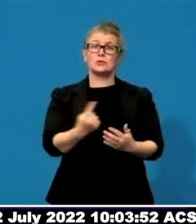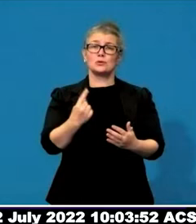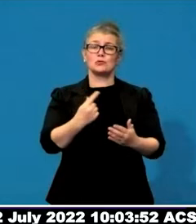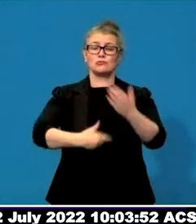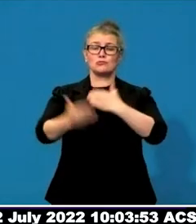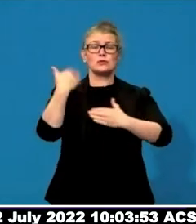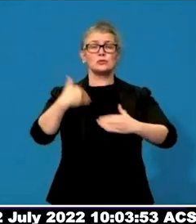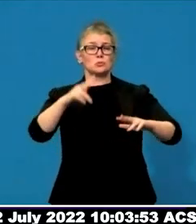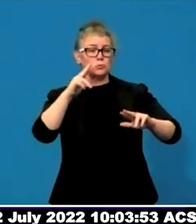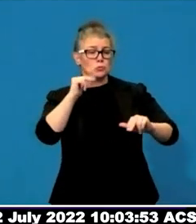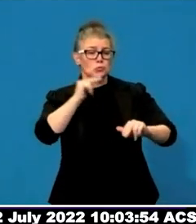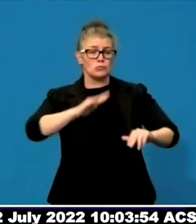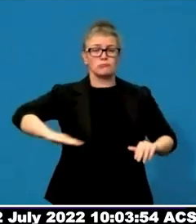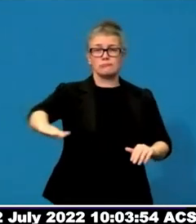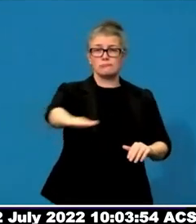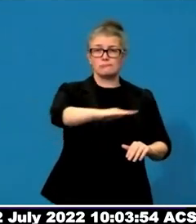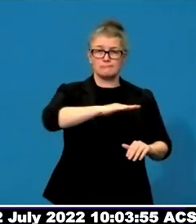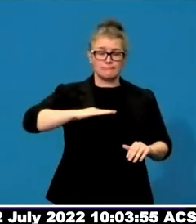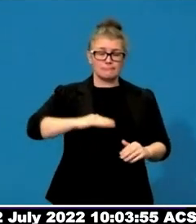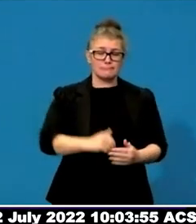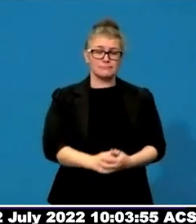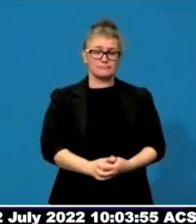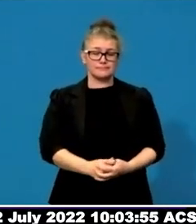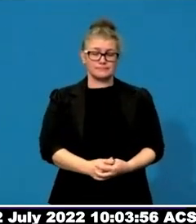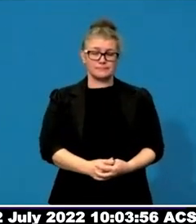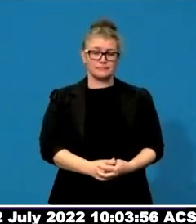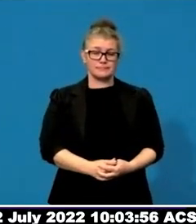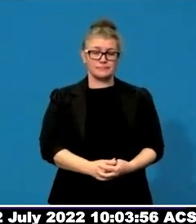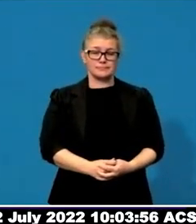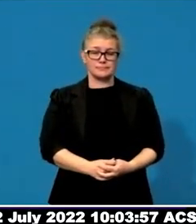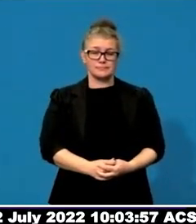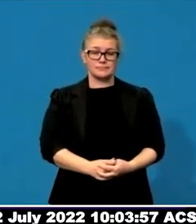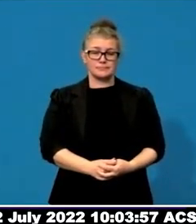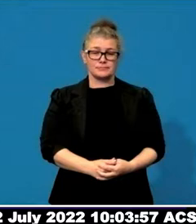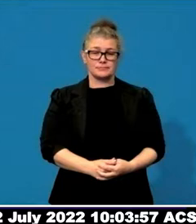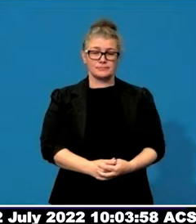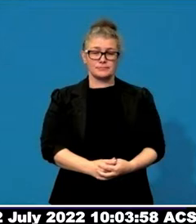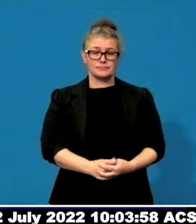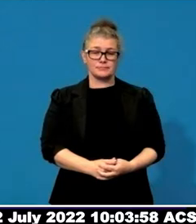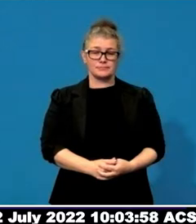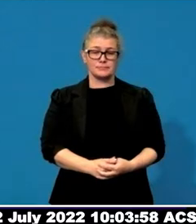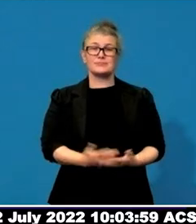on which we are gathered today, Mparntwe, also known as Alice Springs.